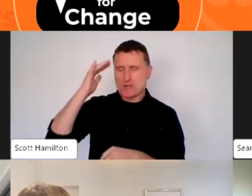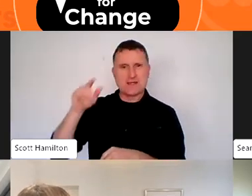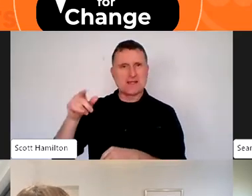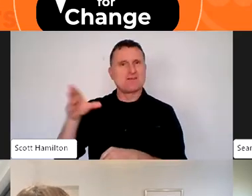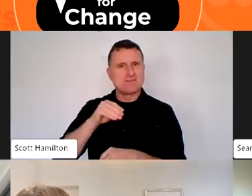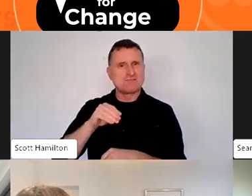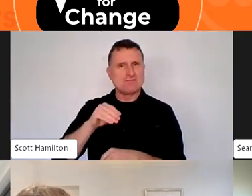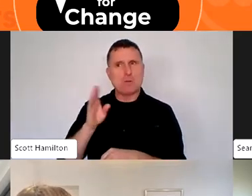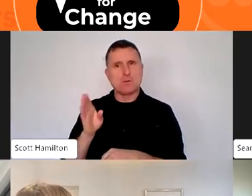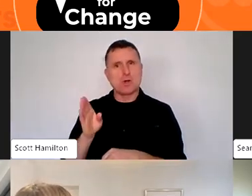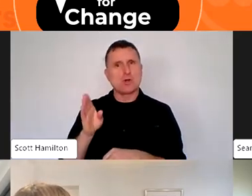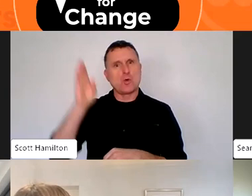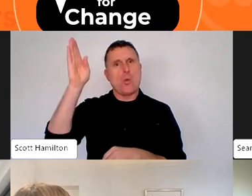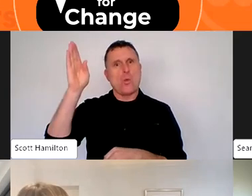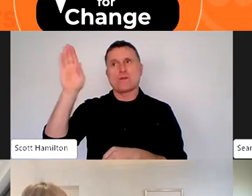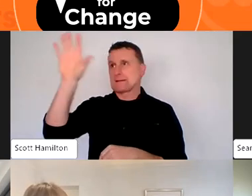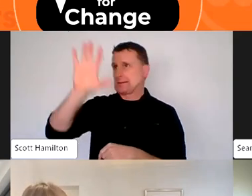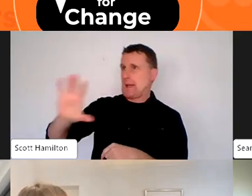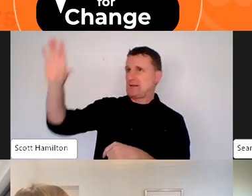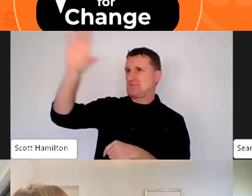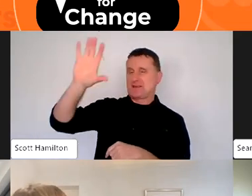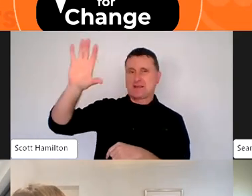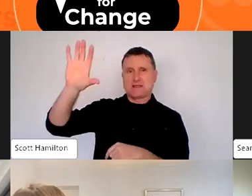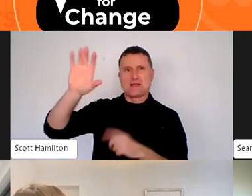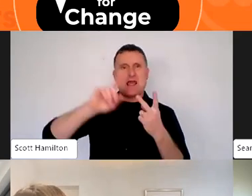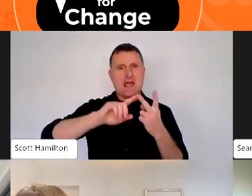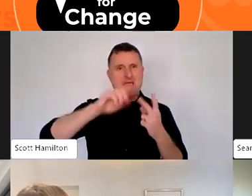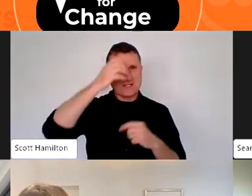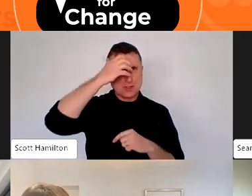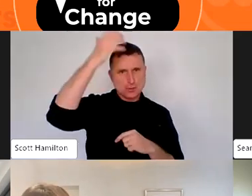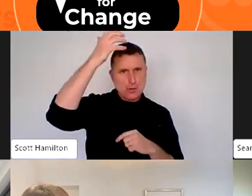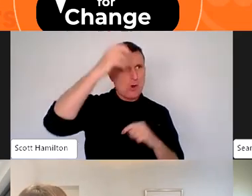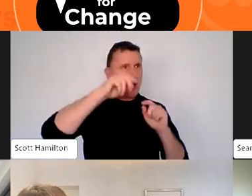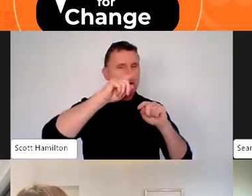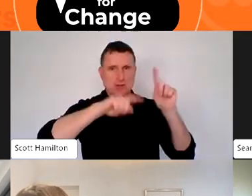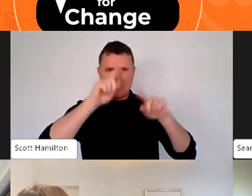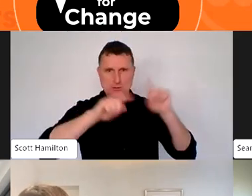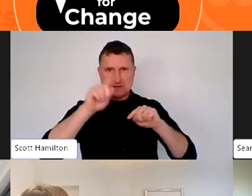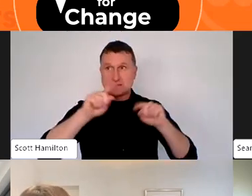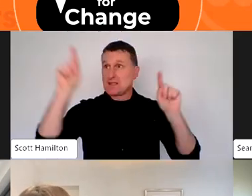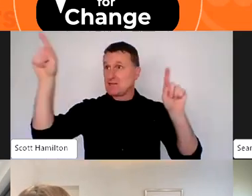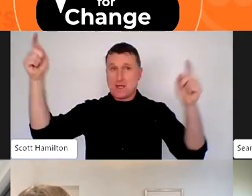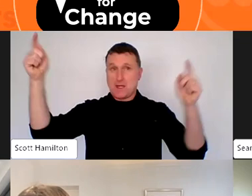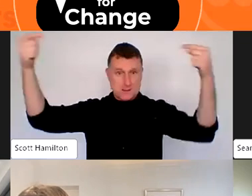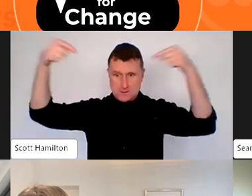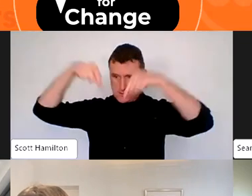northern hemisphere and also the neurodiversity paradigm. All of these have really influenced the way I think about teacher education